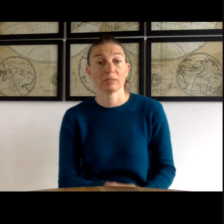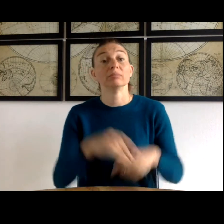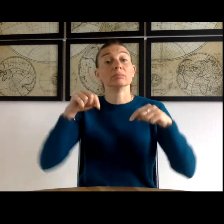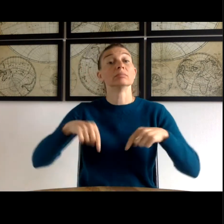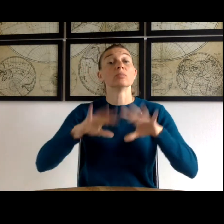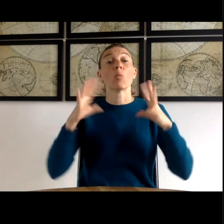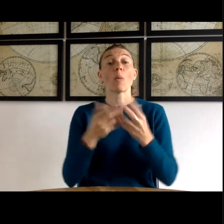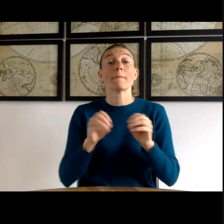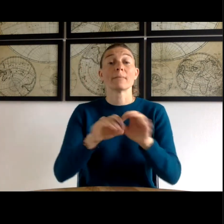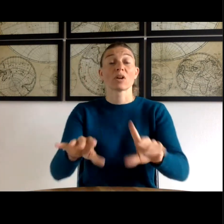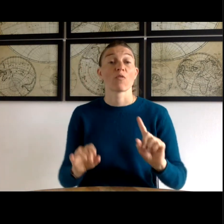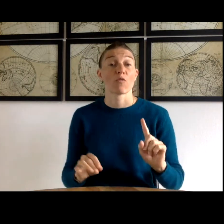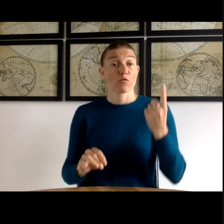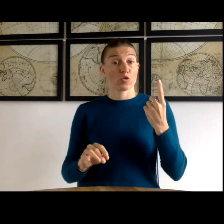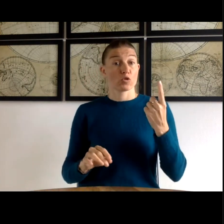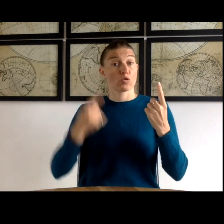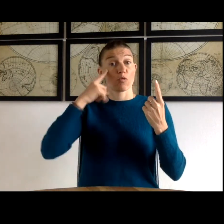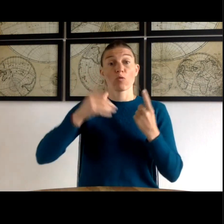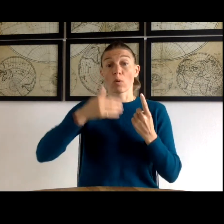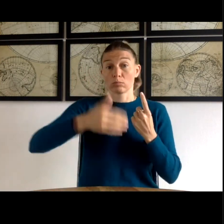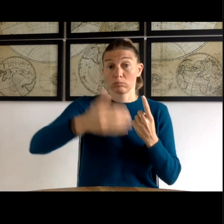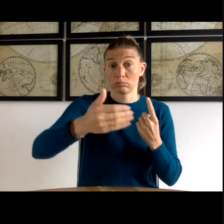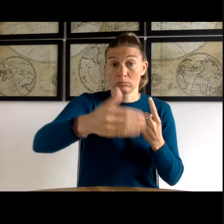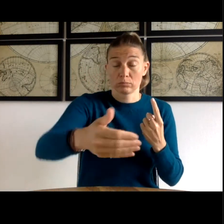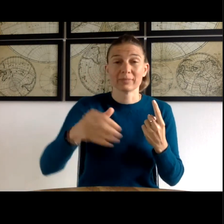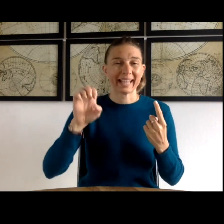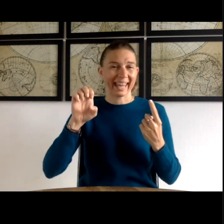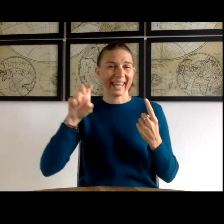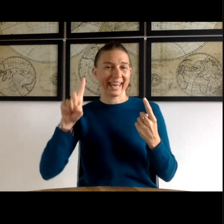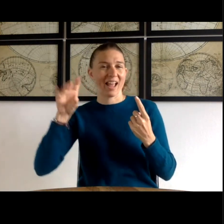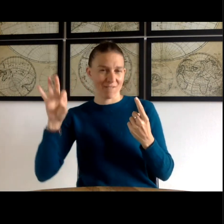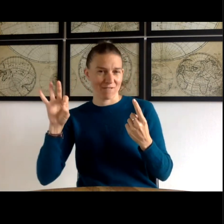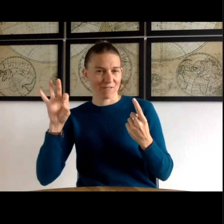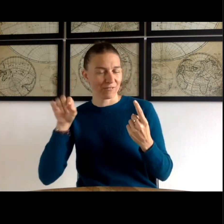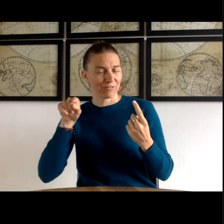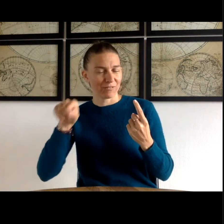that the European Disability Forum (EDF) will conduct